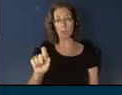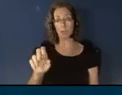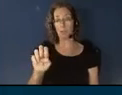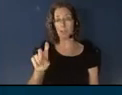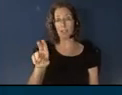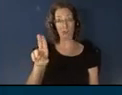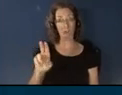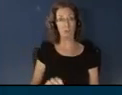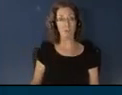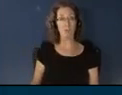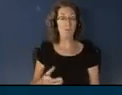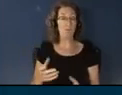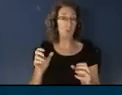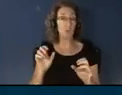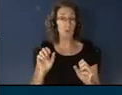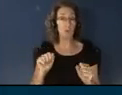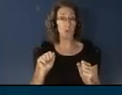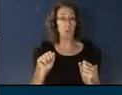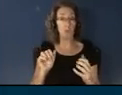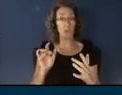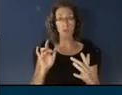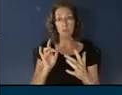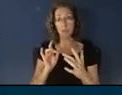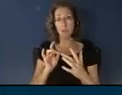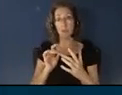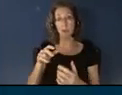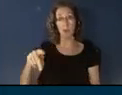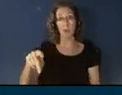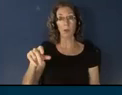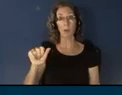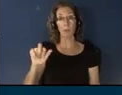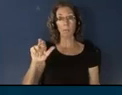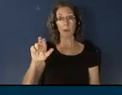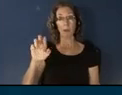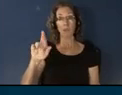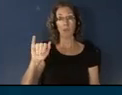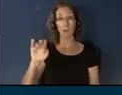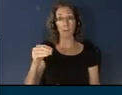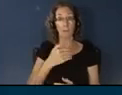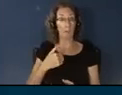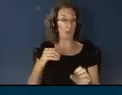or you can contact um one of the Pac Rim conference team members and we'll try and